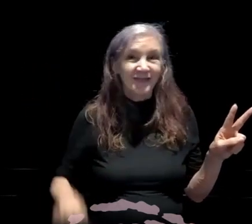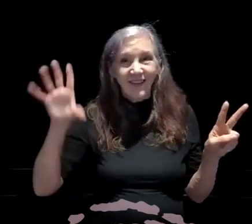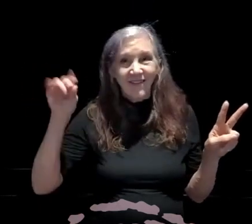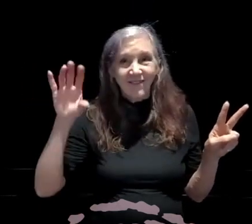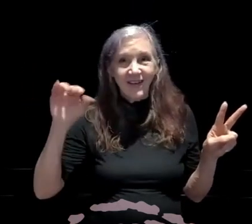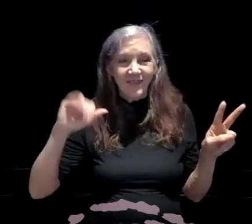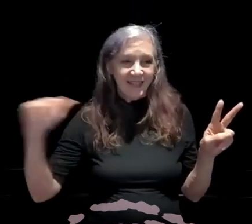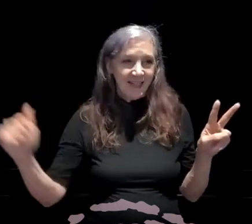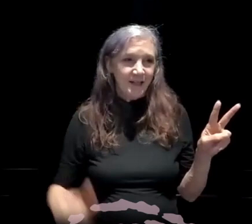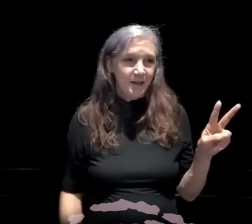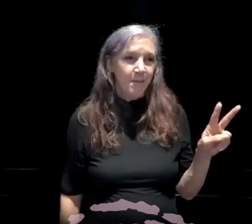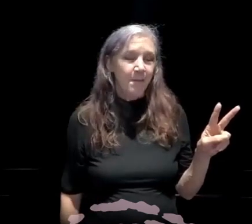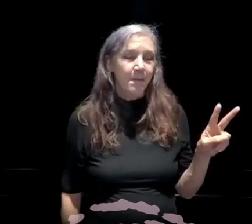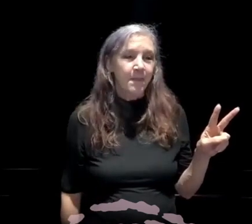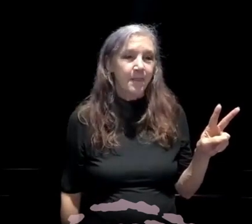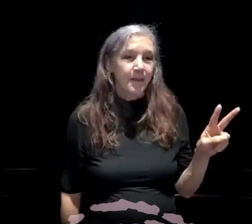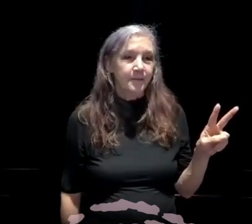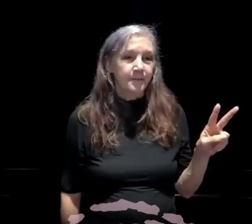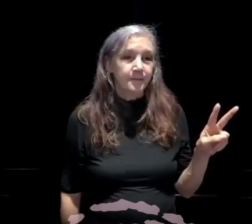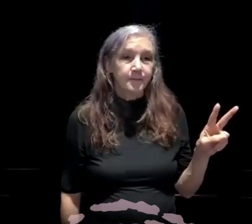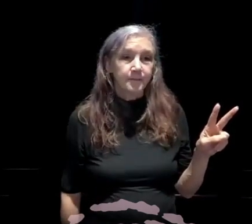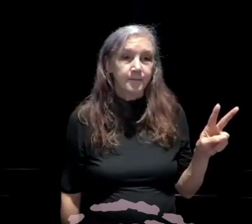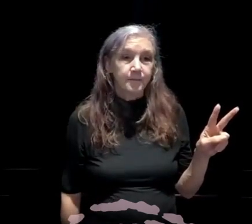For $50. Last call, anybody else, feel free to yell out an amount that I didn't mention.